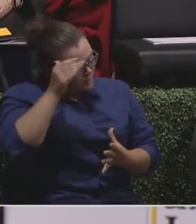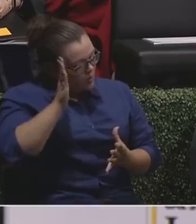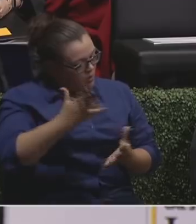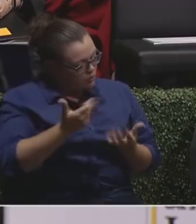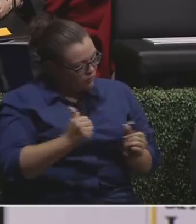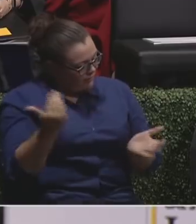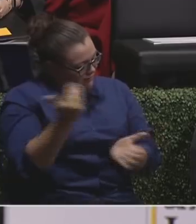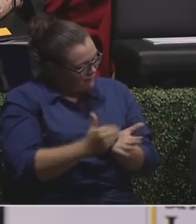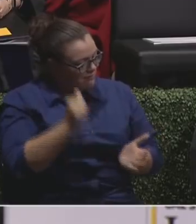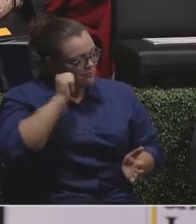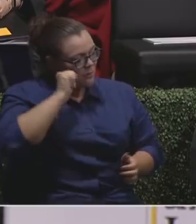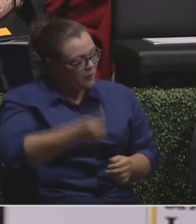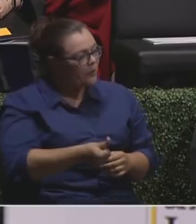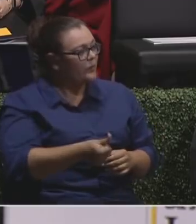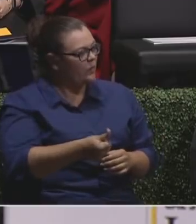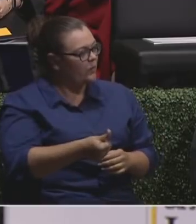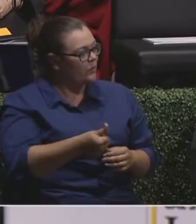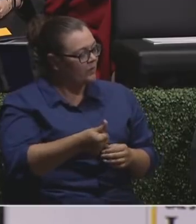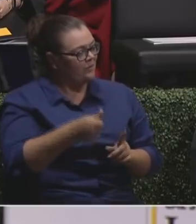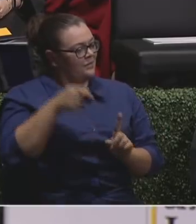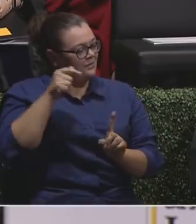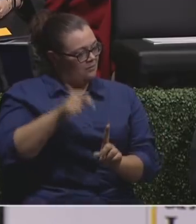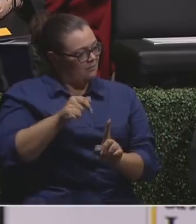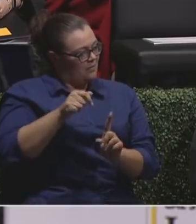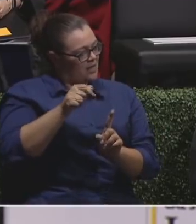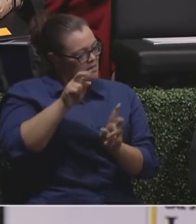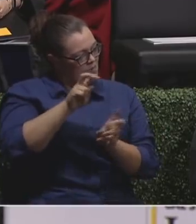SOMETIMES COURAGE IS THE LITTLE VOICE AT THE END OF THE DAY THAT SAYS, I WILL TRY AGAIN TOMORROW.